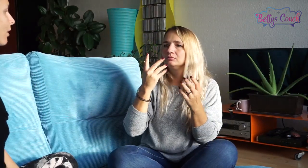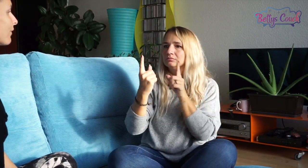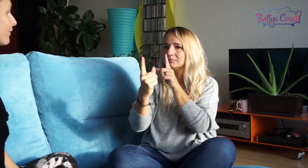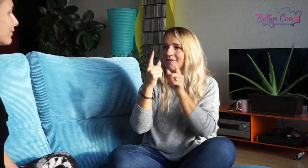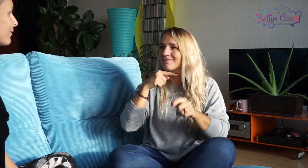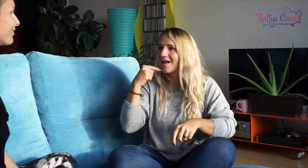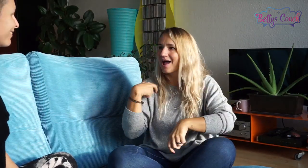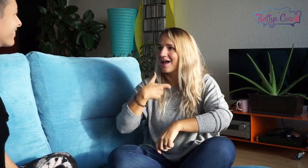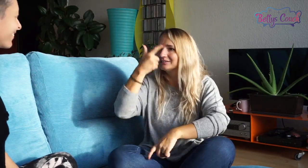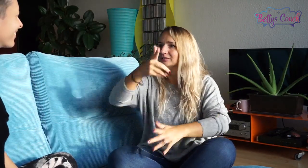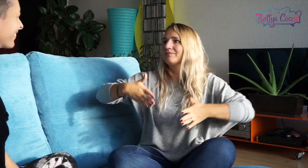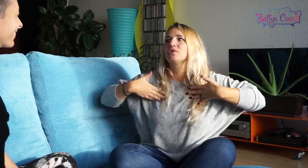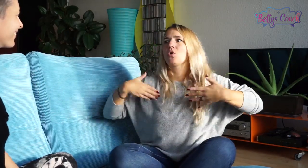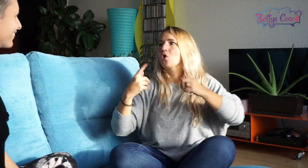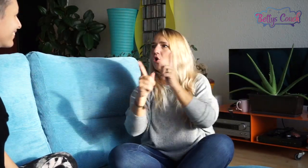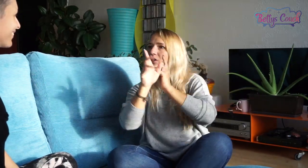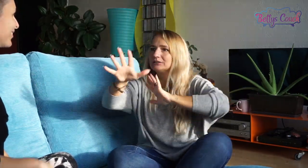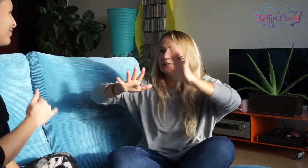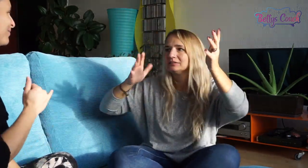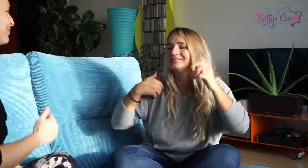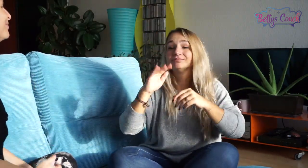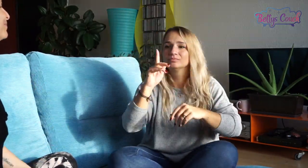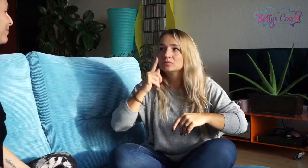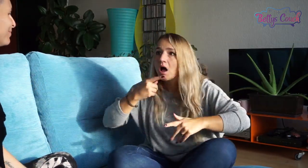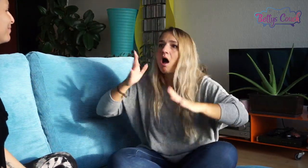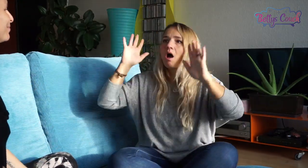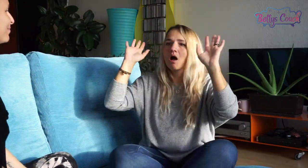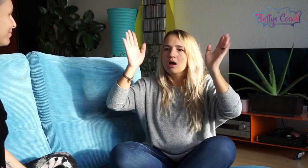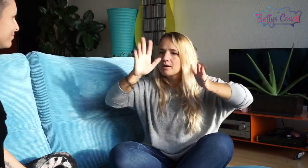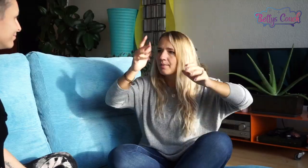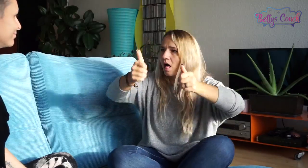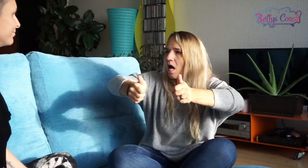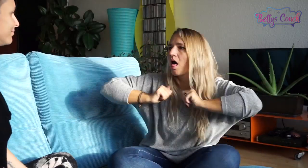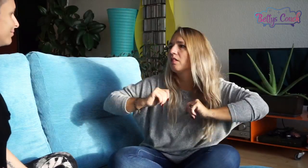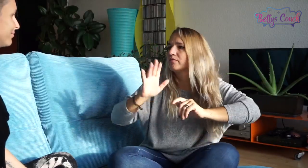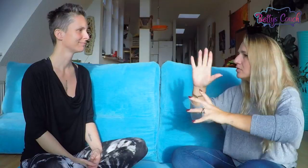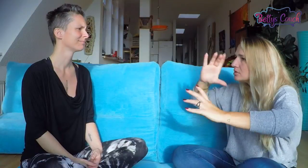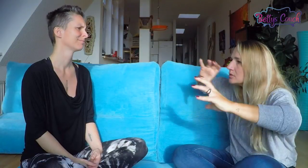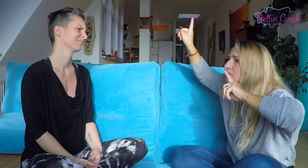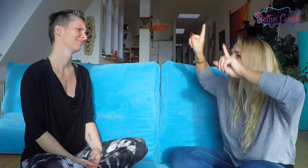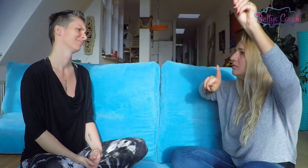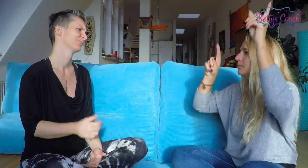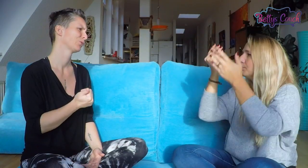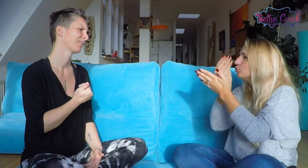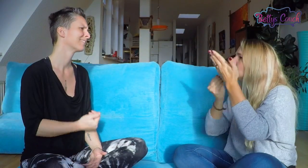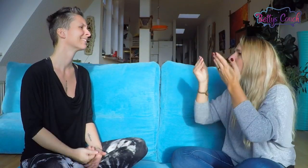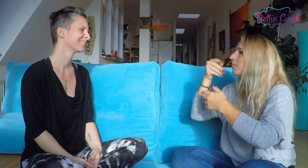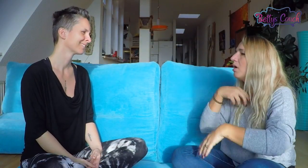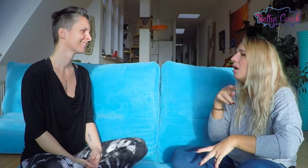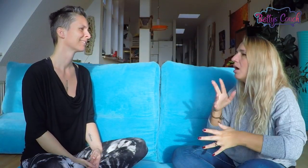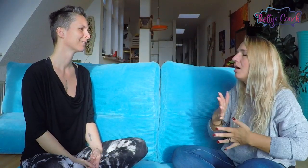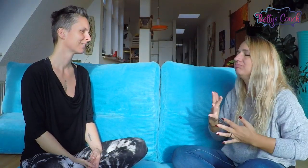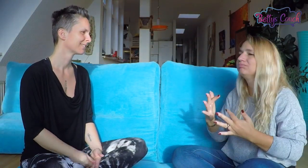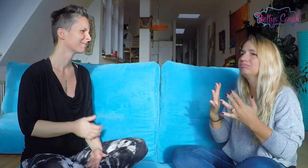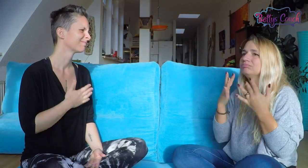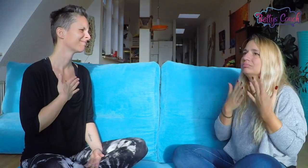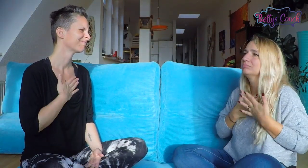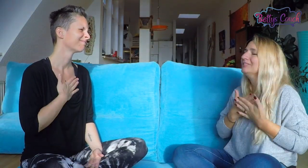They were happy to meet me as a white, deaf woman. They were incredibly helpful. They went out of their way to communicate with me. It was just overwhelming.